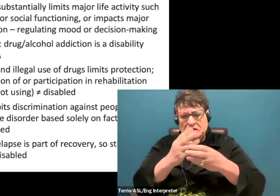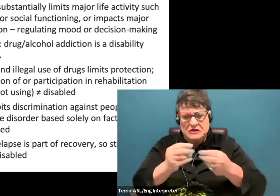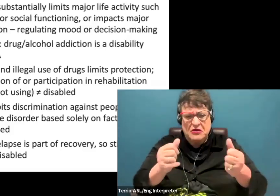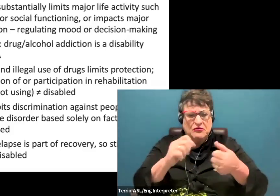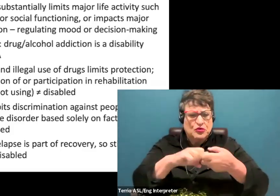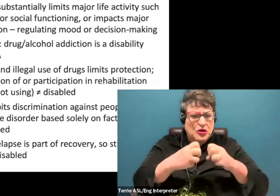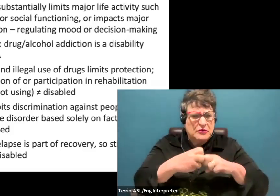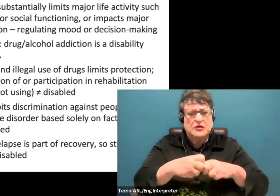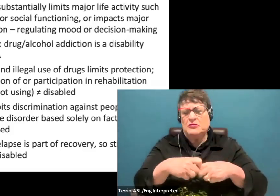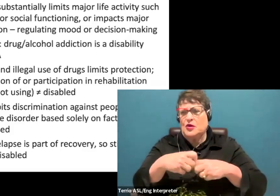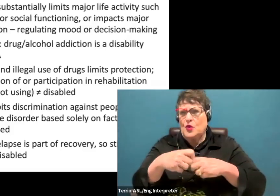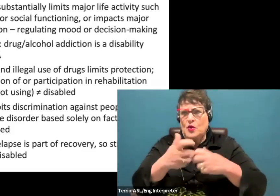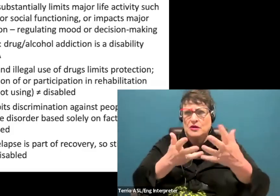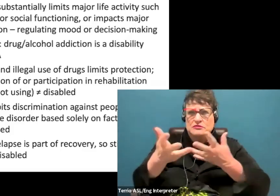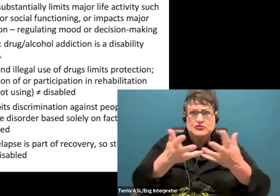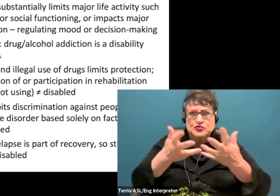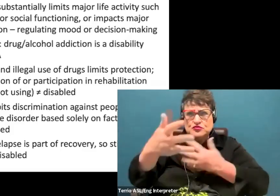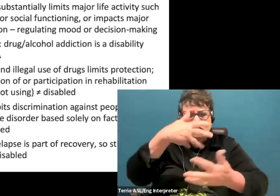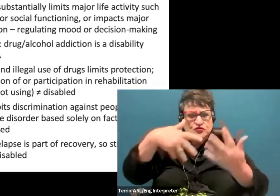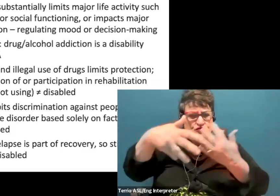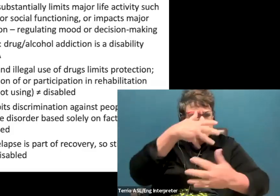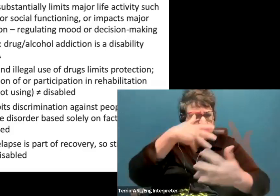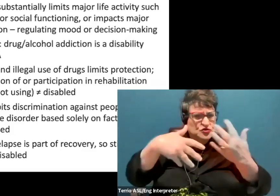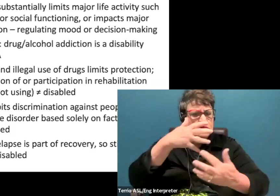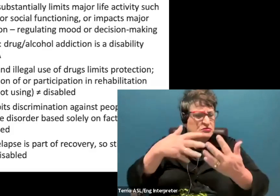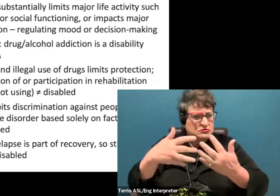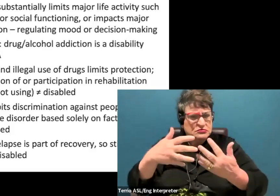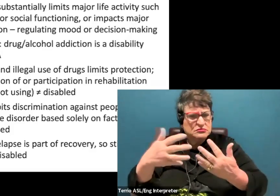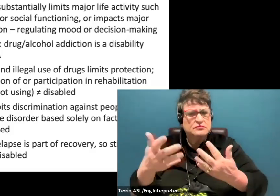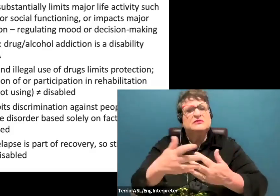and it usually originates before the age of 21.